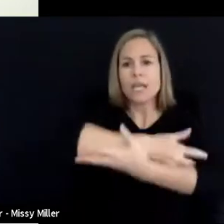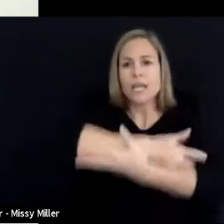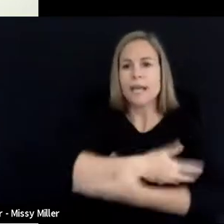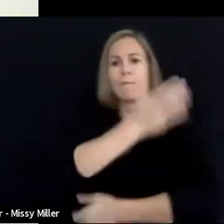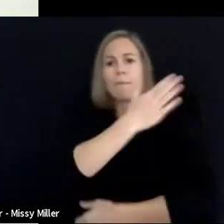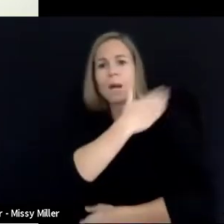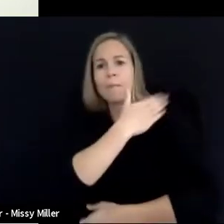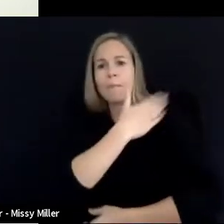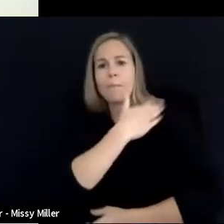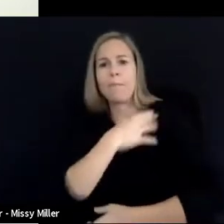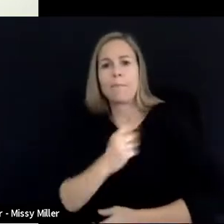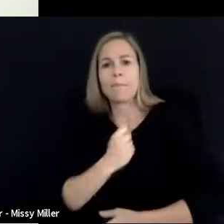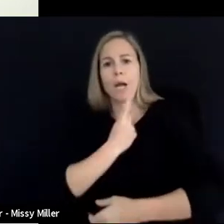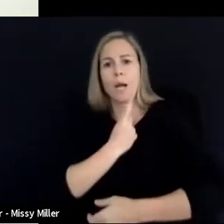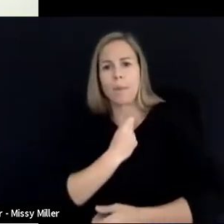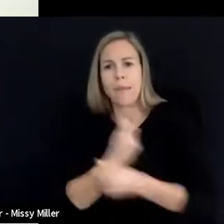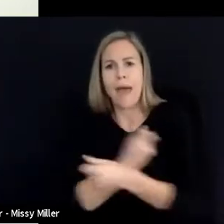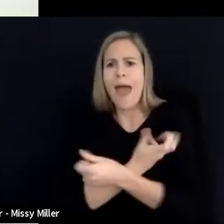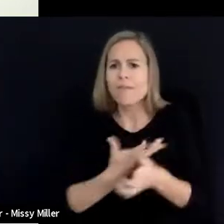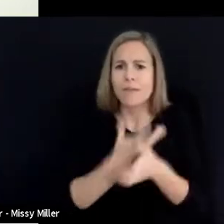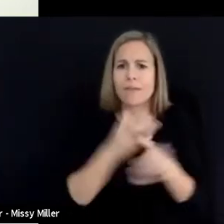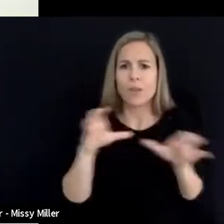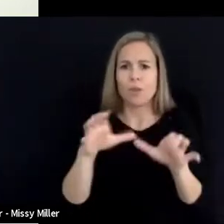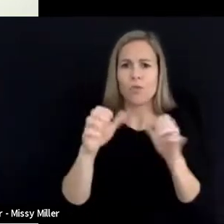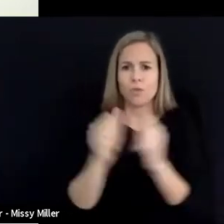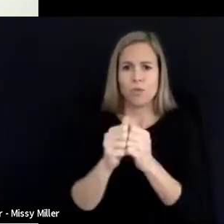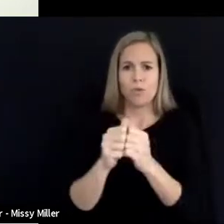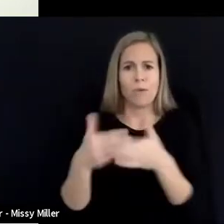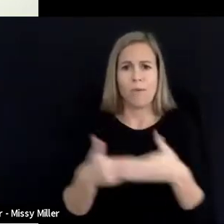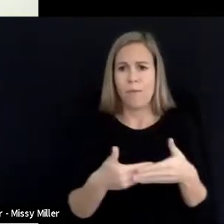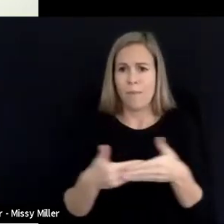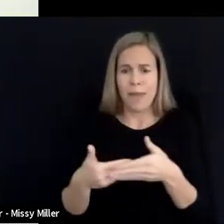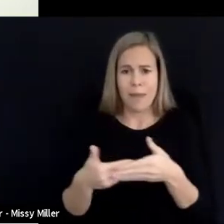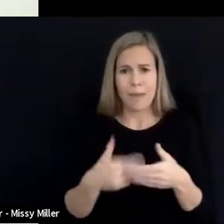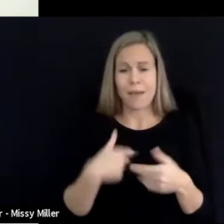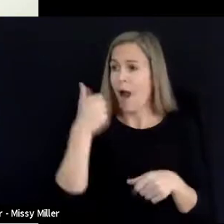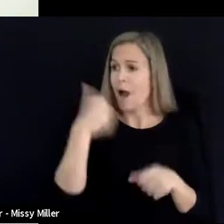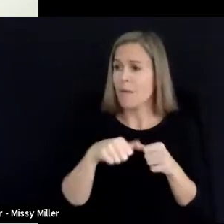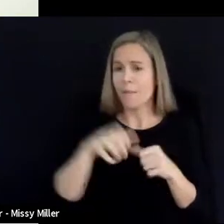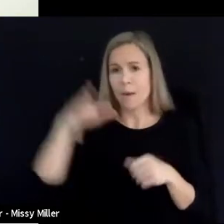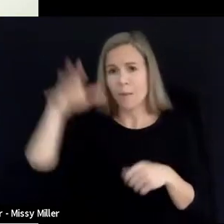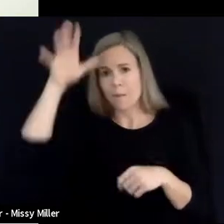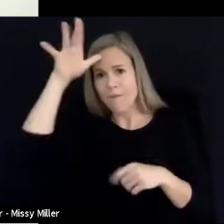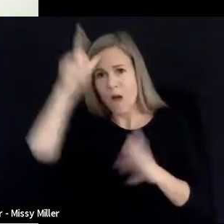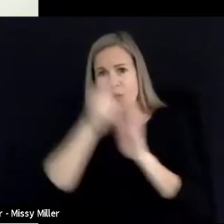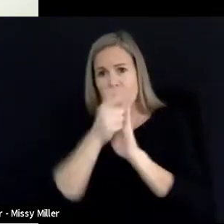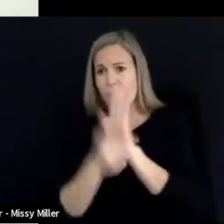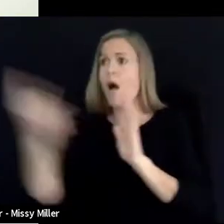you know, all the different kinds of things you would do. Remember my father-in-law came over and he was trying, 'cause he thought he could do anything.